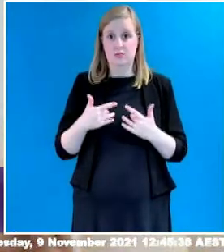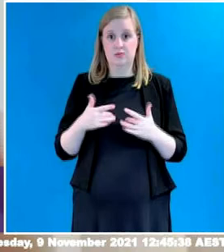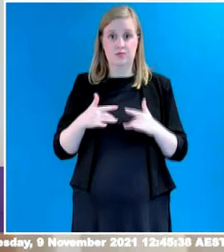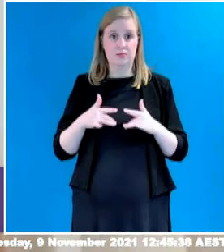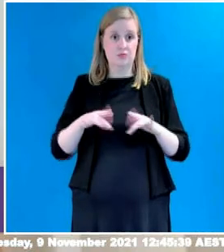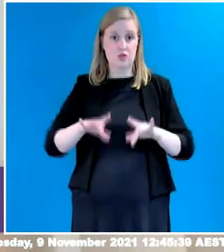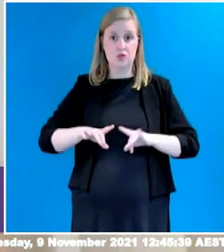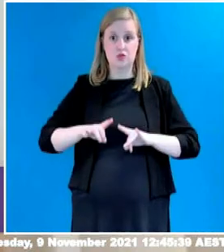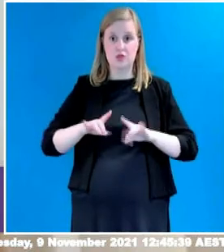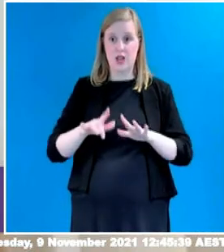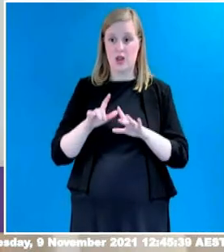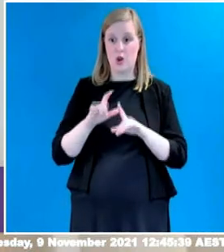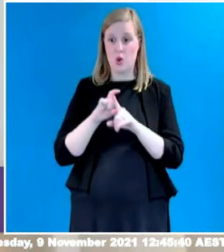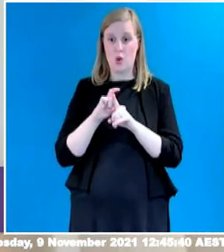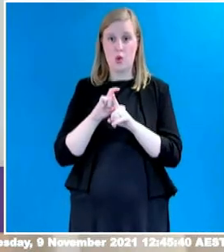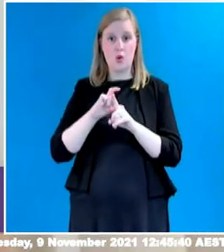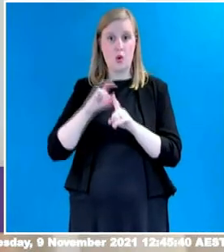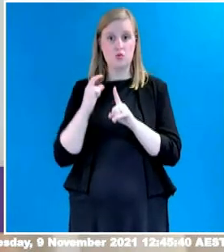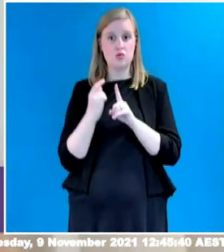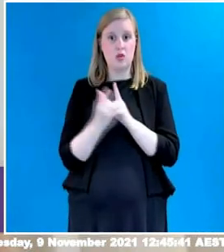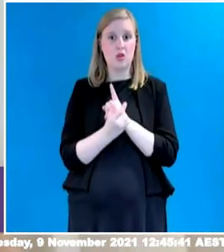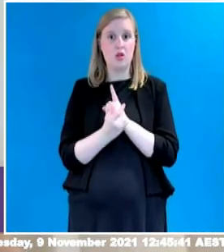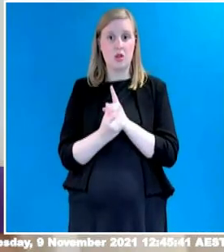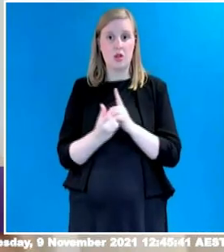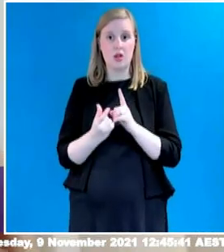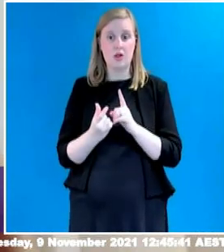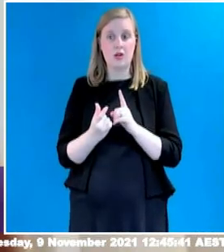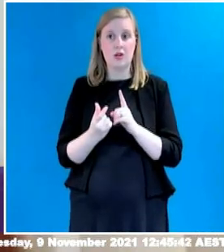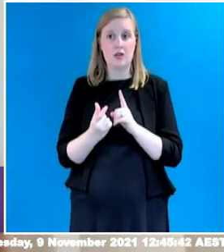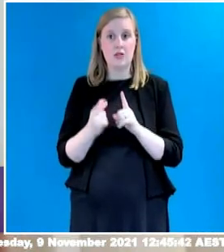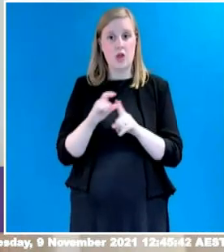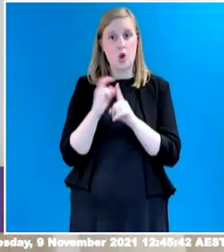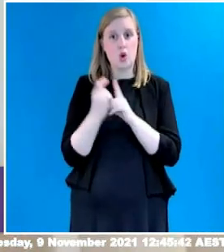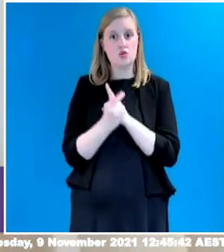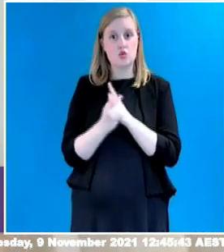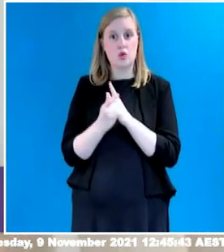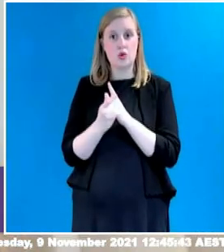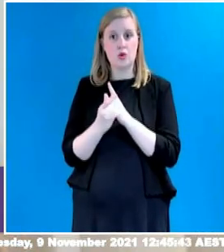disabled people are inherently incapable of leadership.